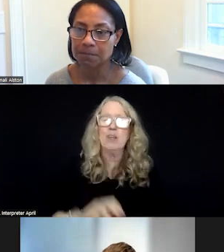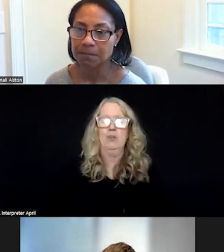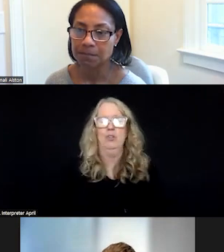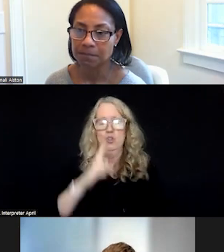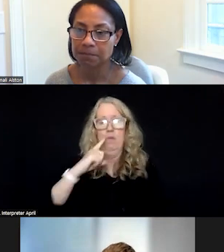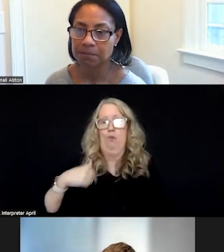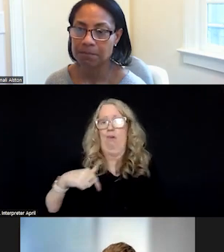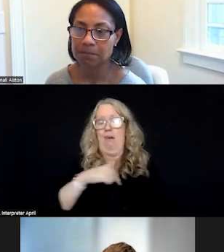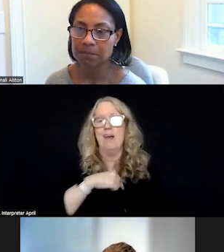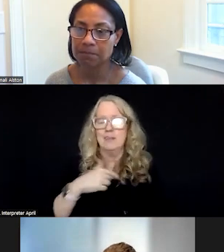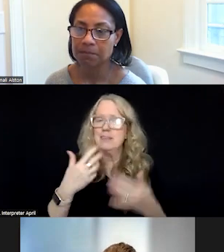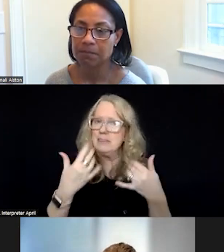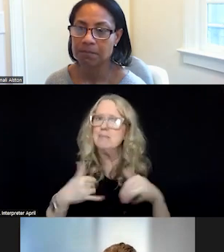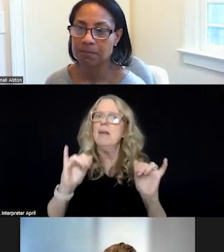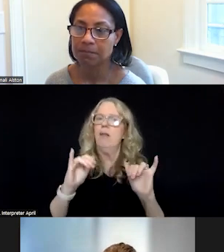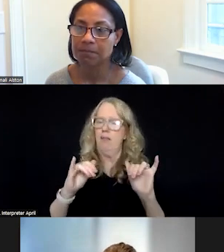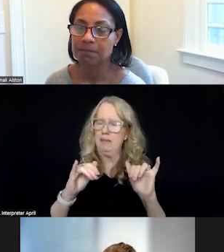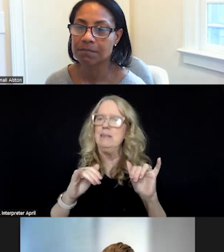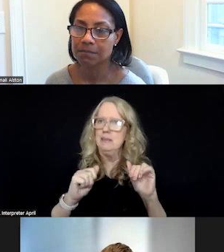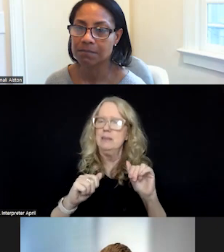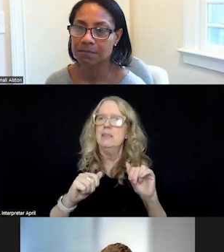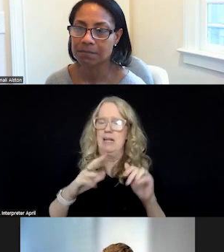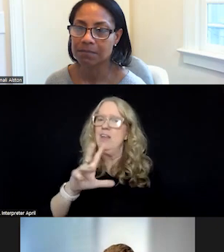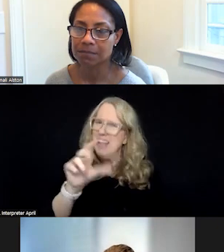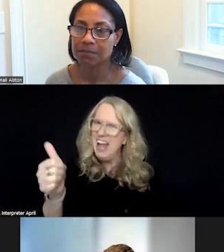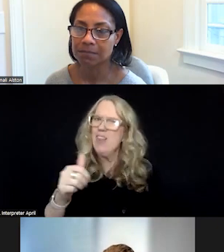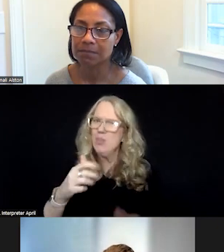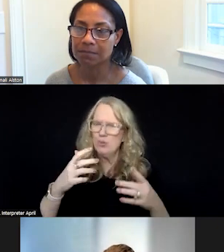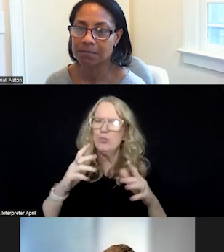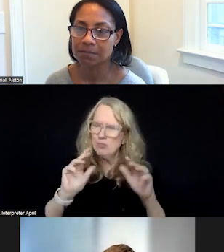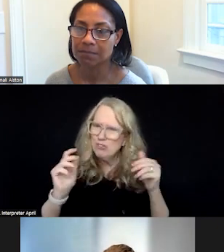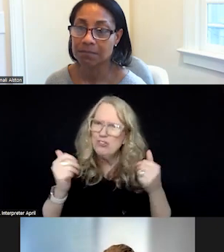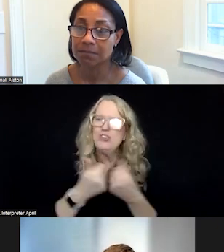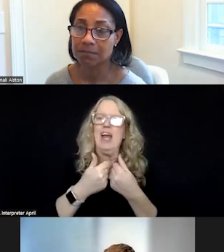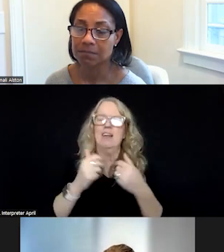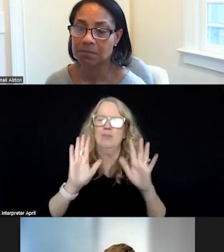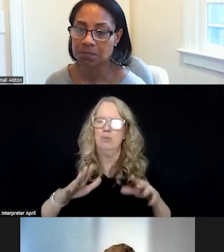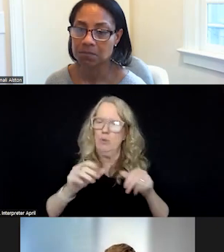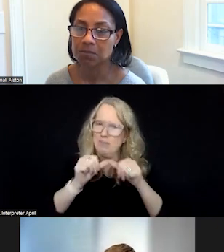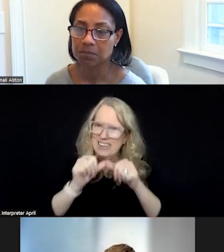IS STILL ANOTHER CHALLENGE THAT WE NEED TO CONTINUUALY WORK ON.